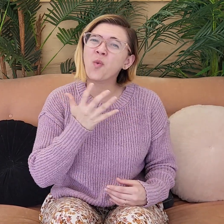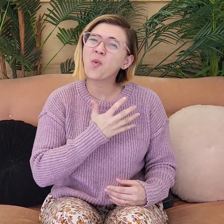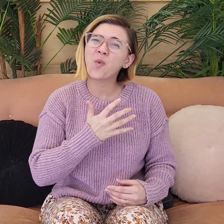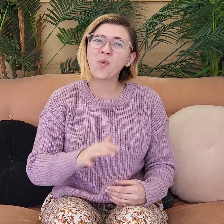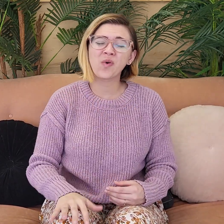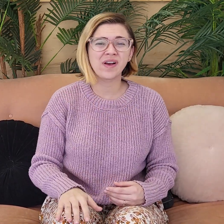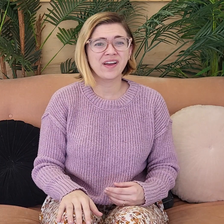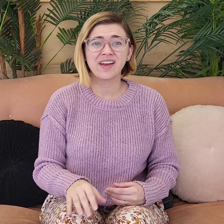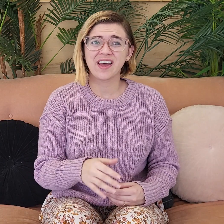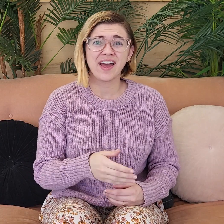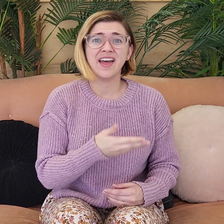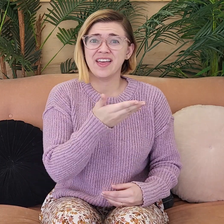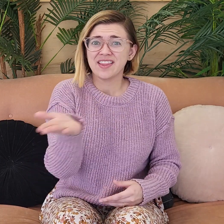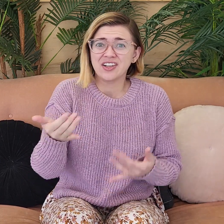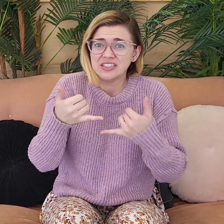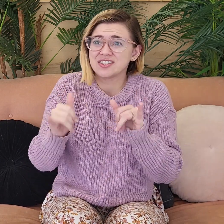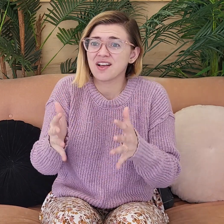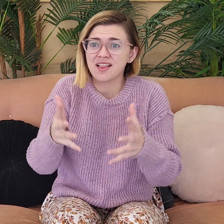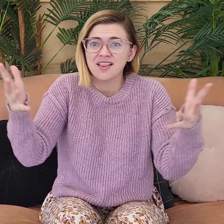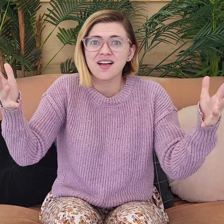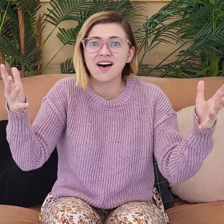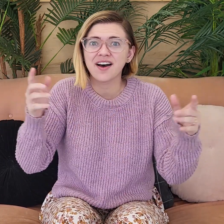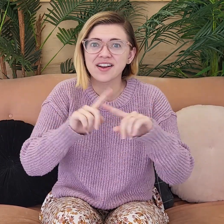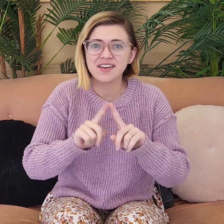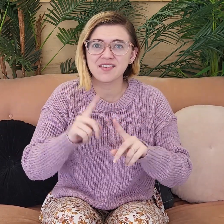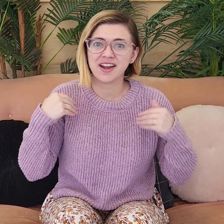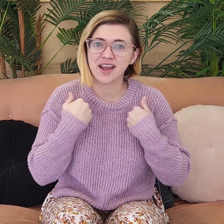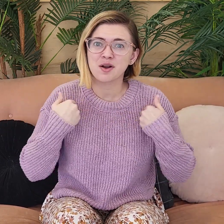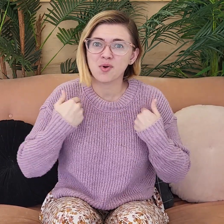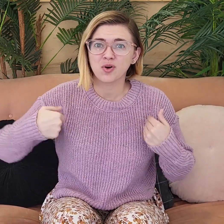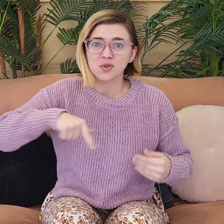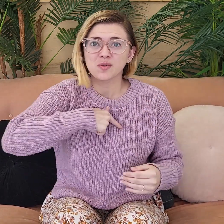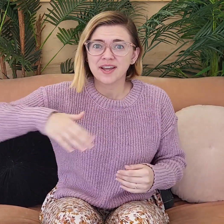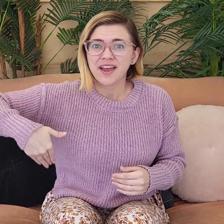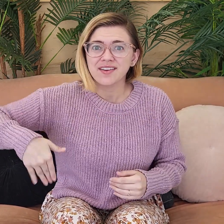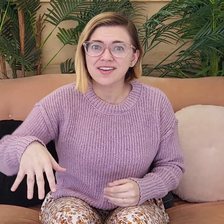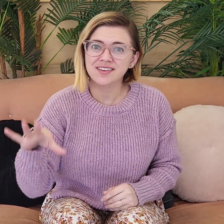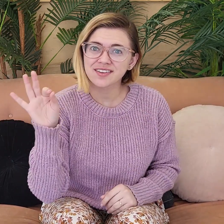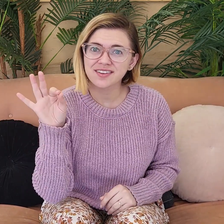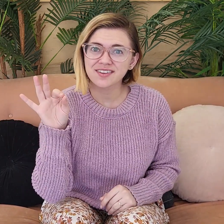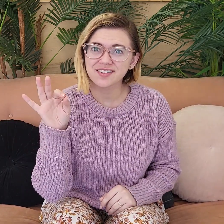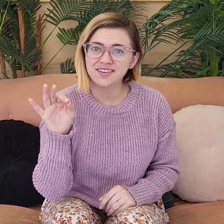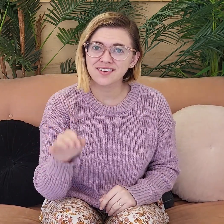Ohh my goodness, that is absolutely amazing. So there's still a lot of different kinds of animals that we have